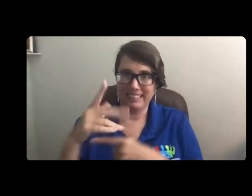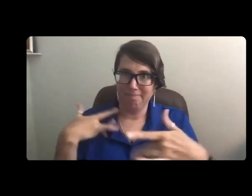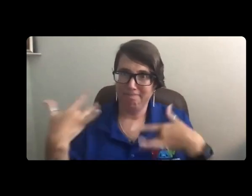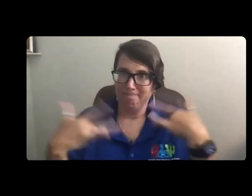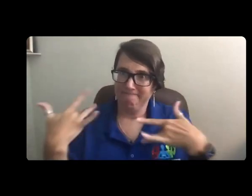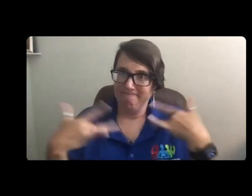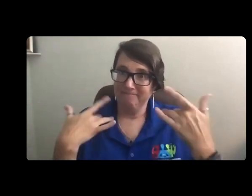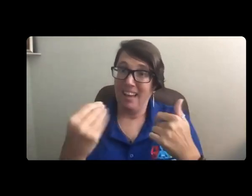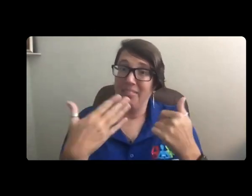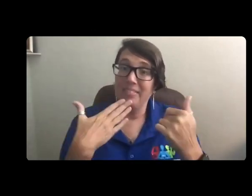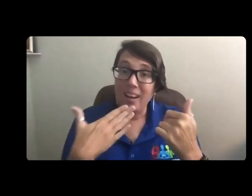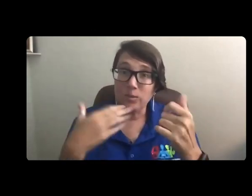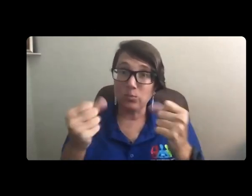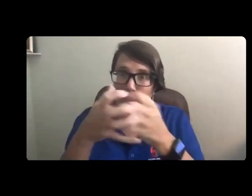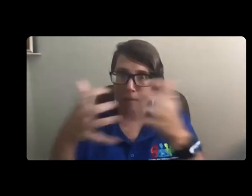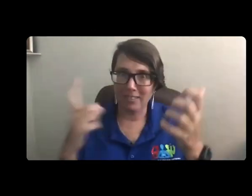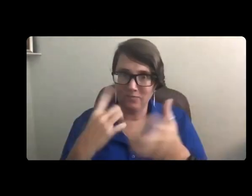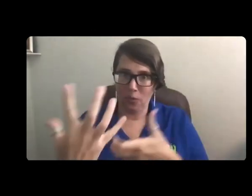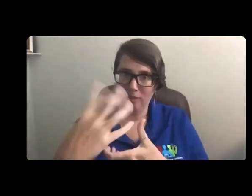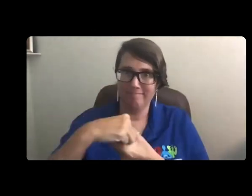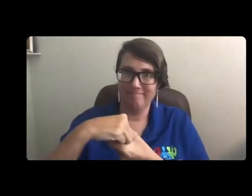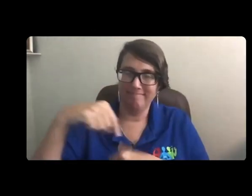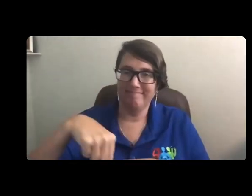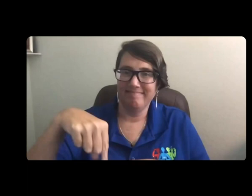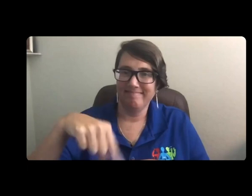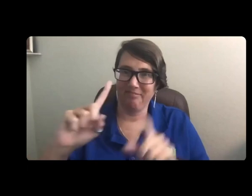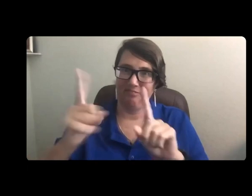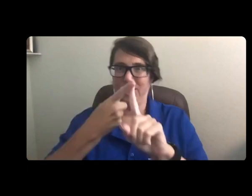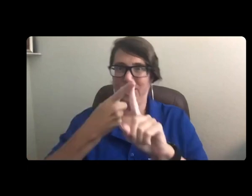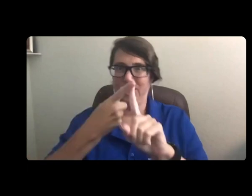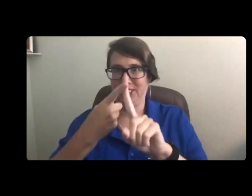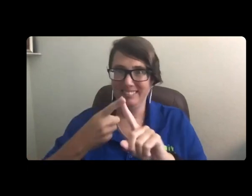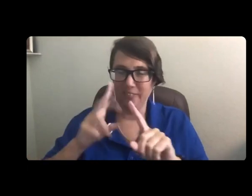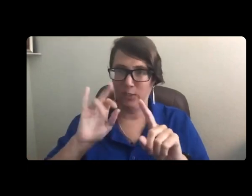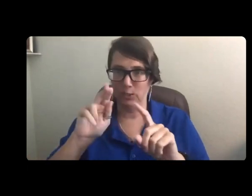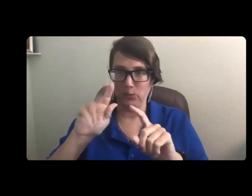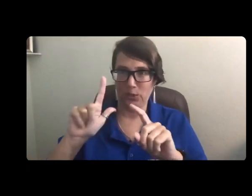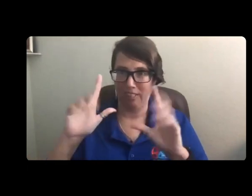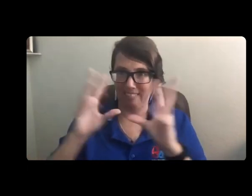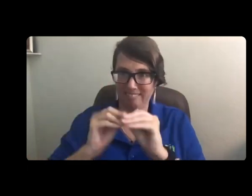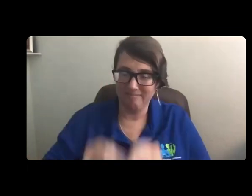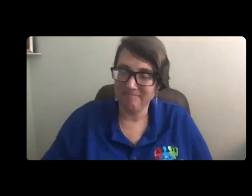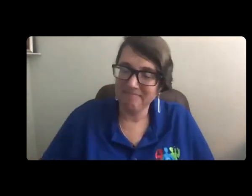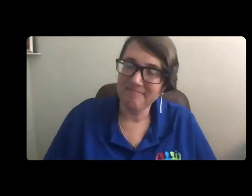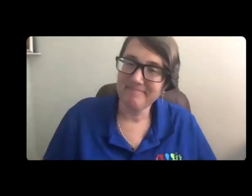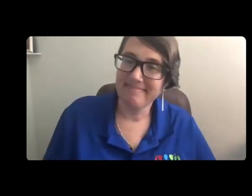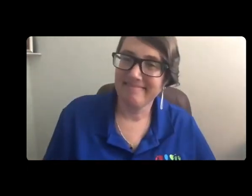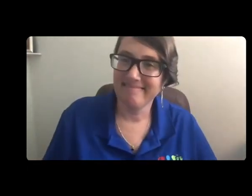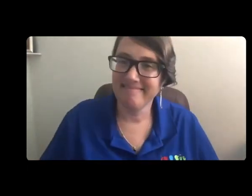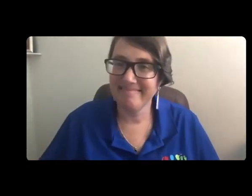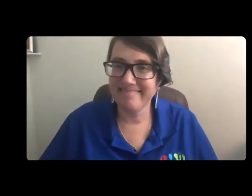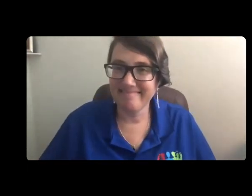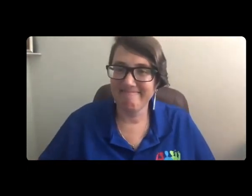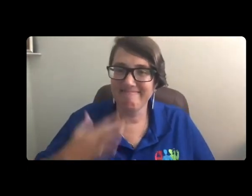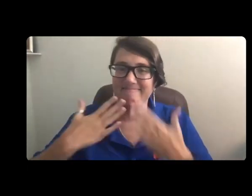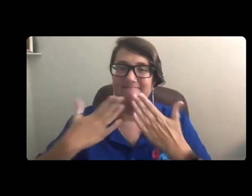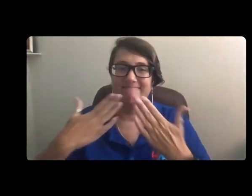So hopefully the audience should have that link already. We want to thank you so much for being involved in the first virtual NDEC Conference.